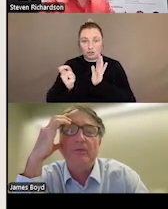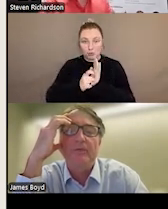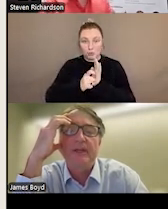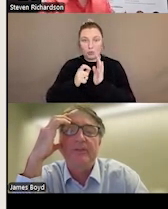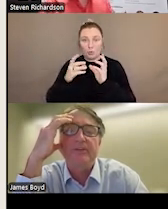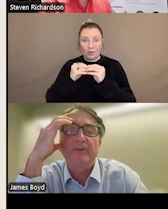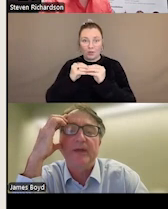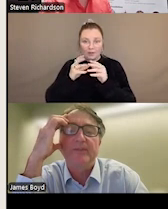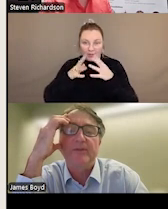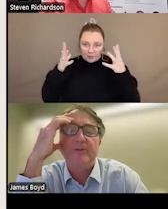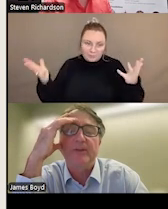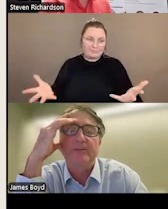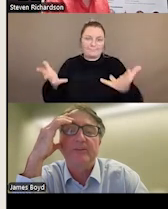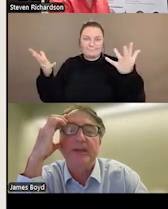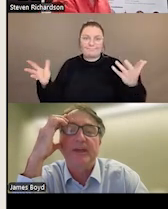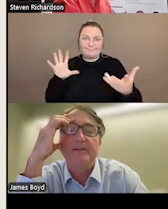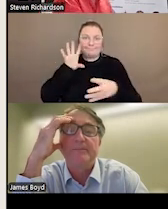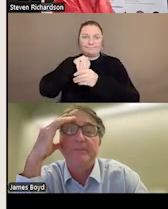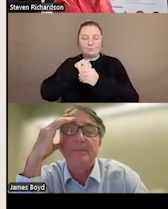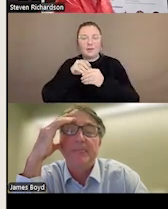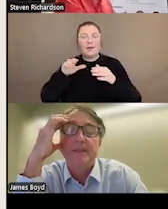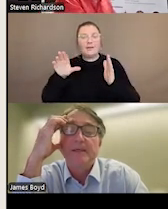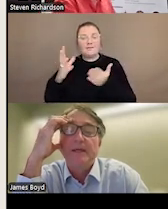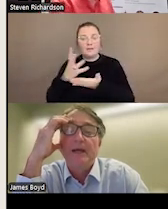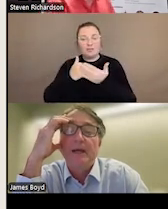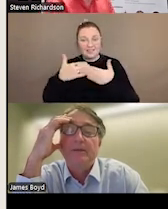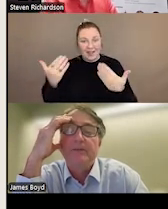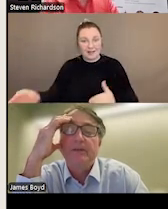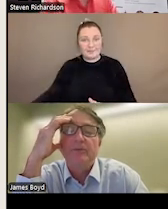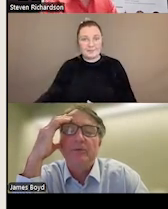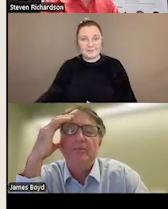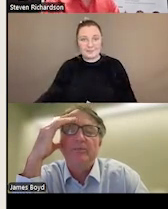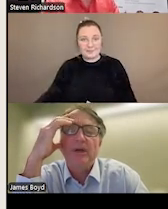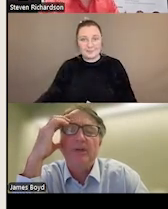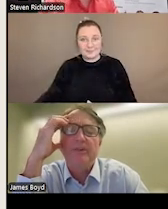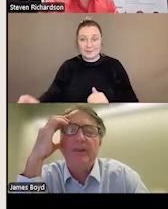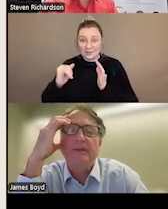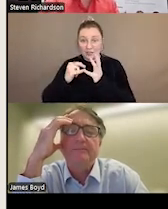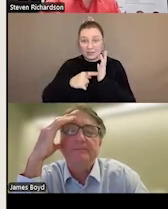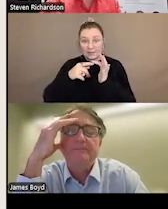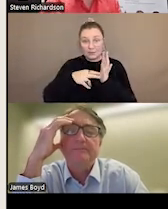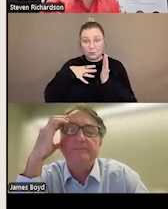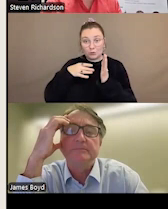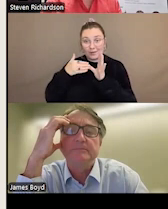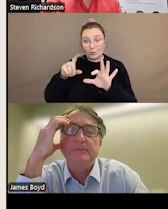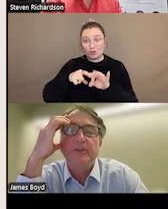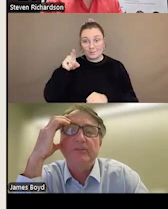of the gusto around the fundraising day. Steven, do you want to answer that? Can you